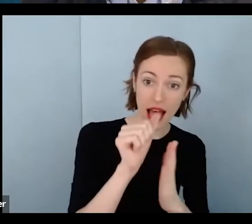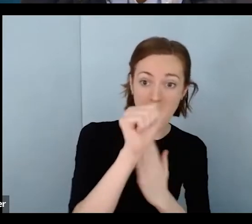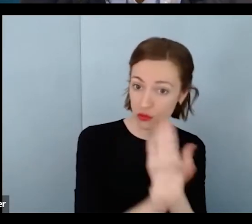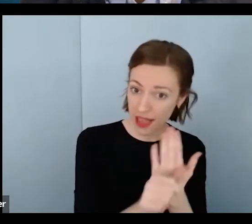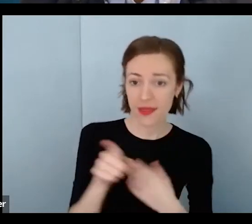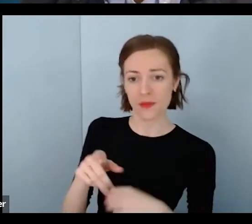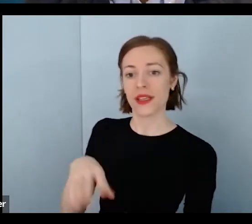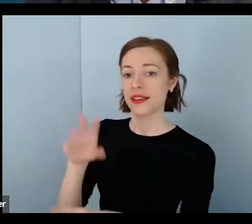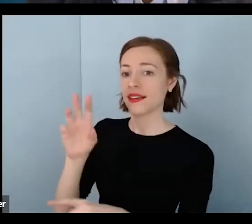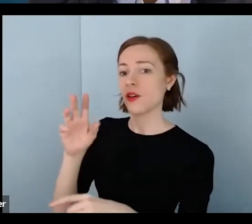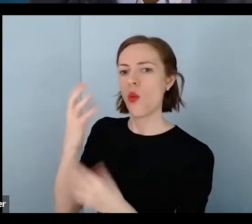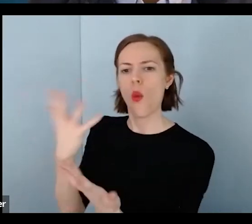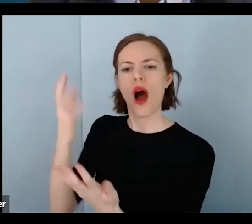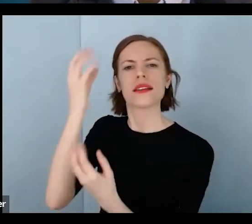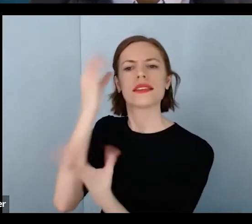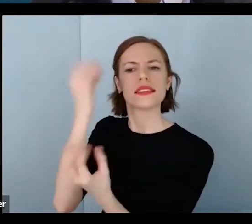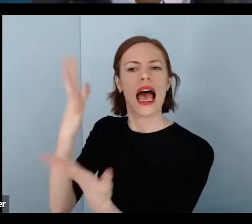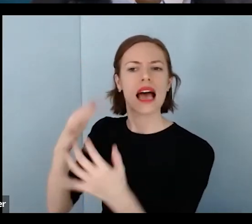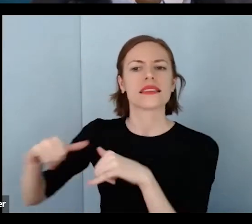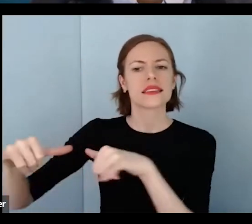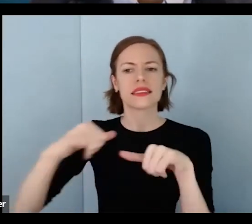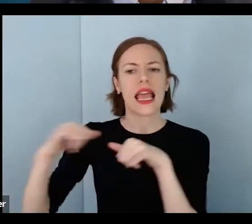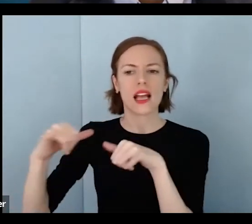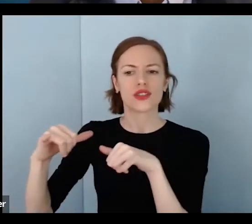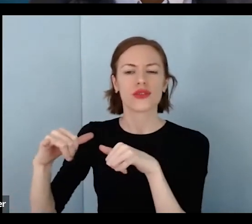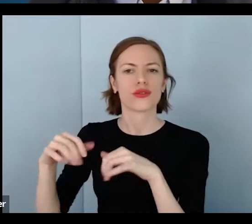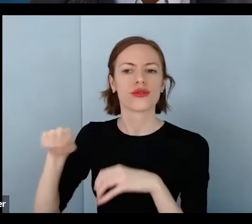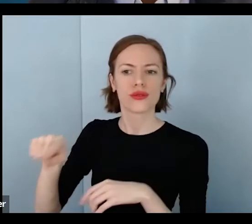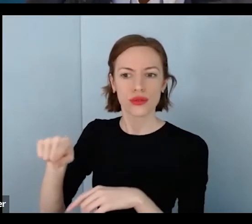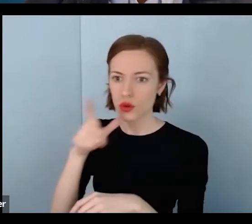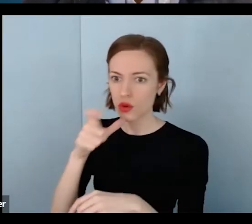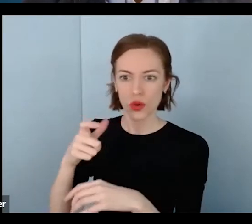data sets that sometimes steer systems early actions.